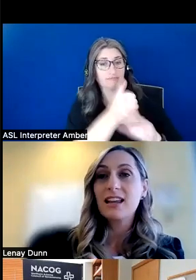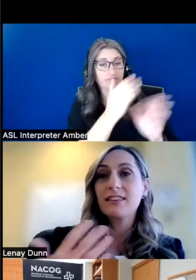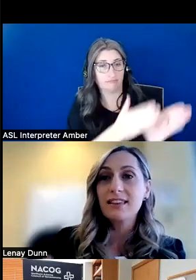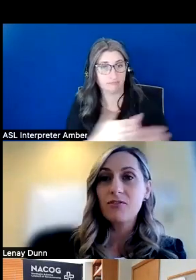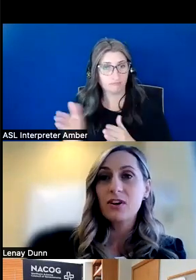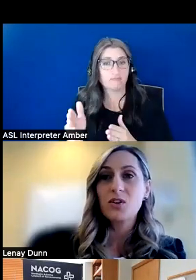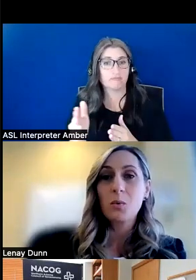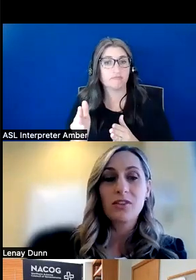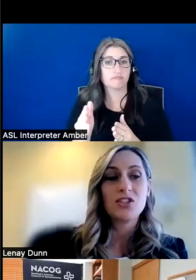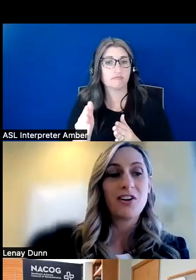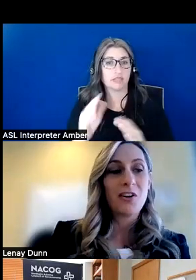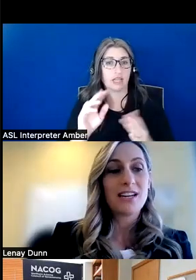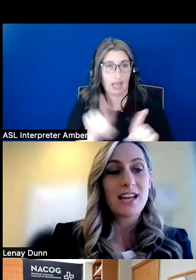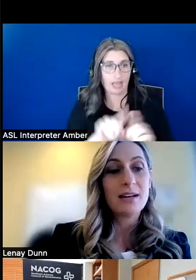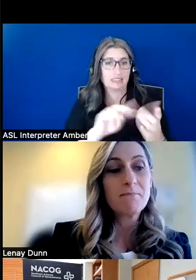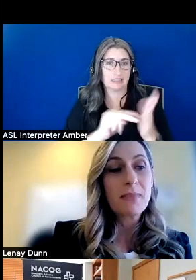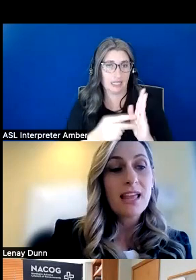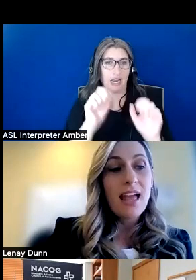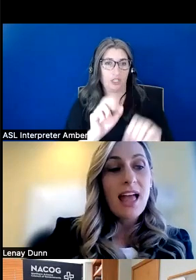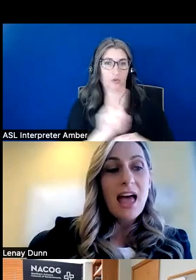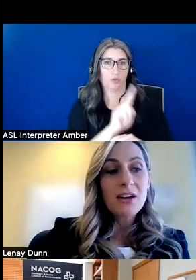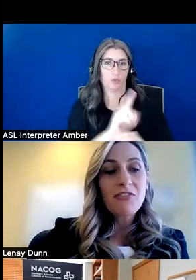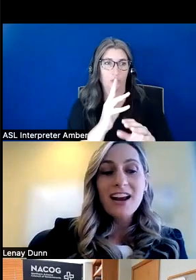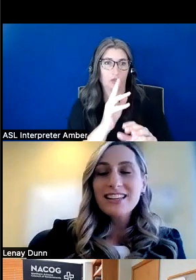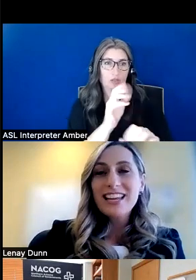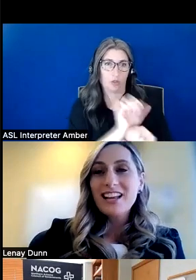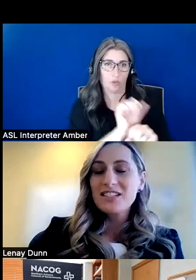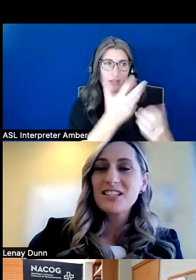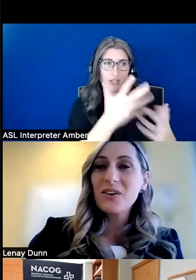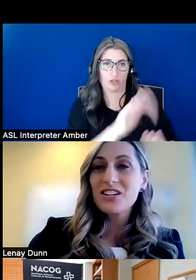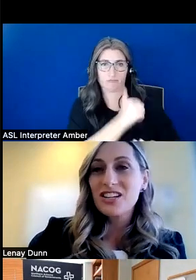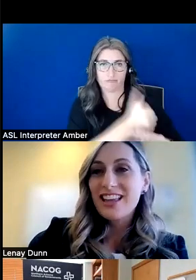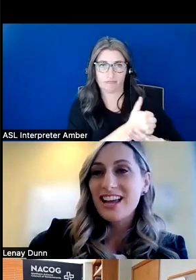and can leverage the work that you've already done. And then, finally, consideration.